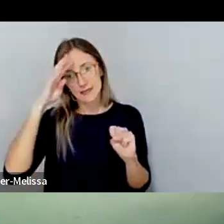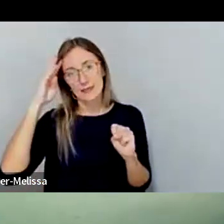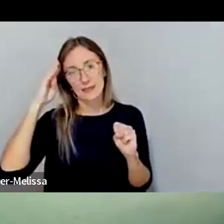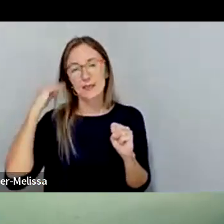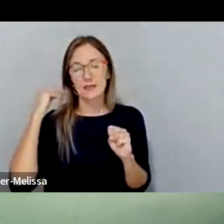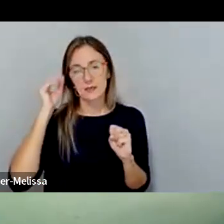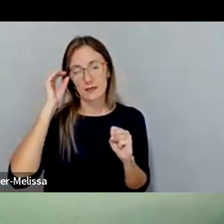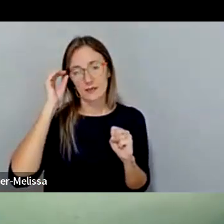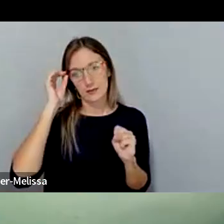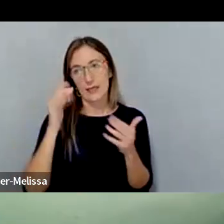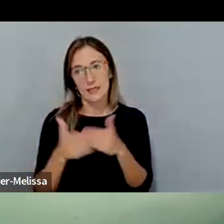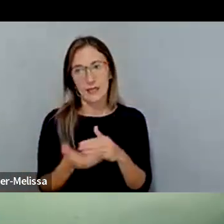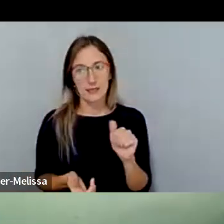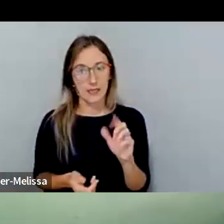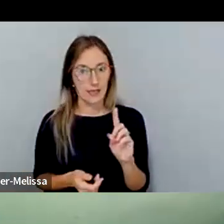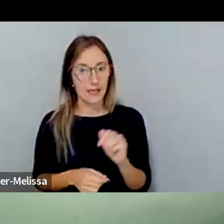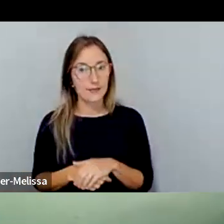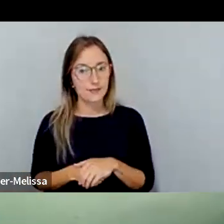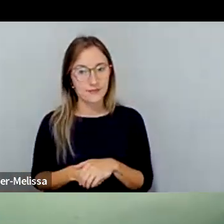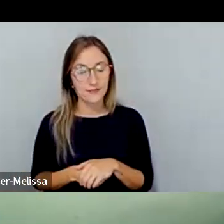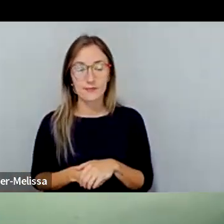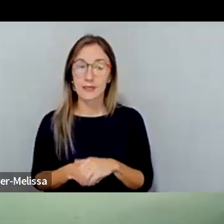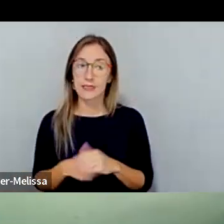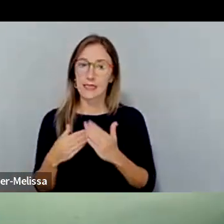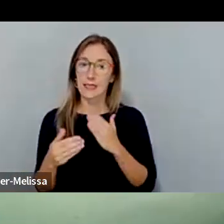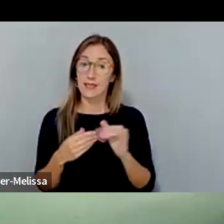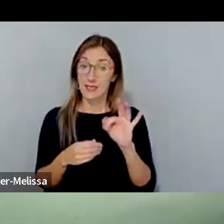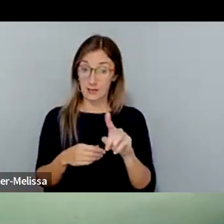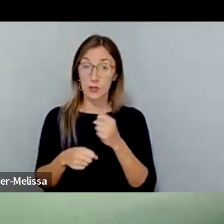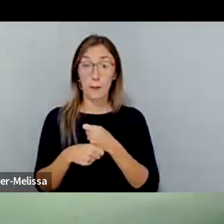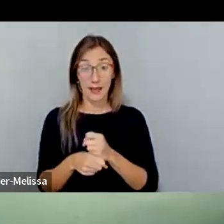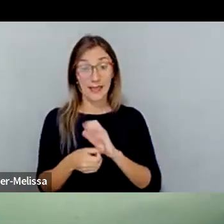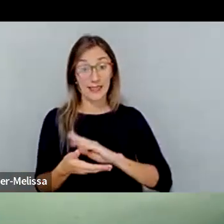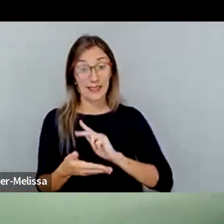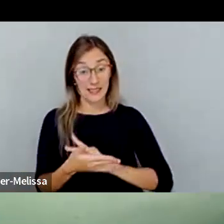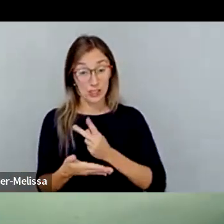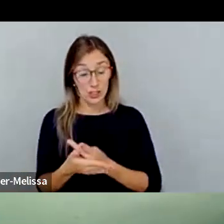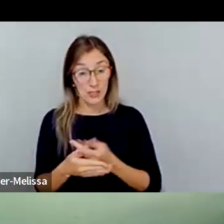accessible location? If you place it to be an accessible, then yes.